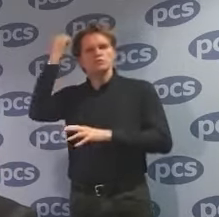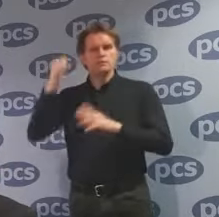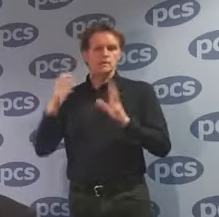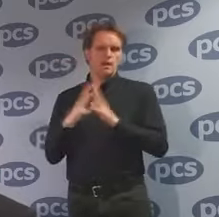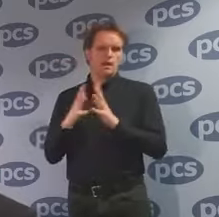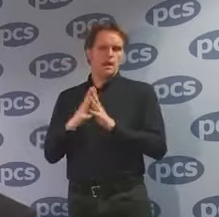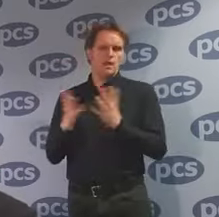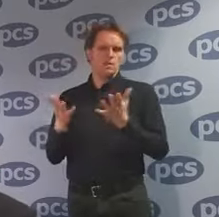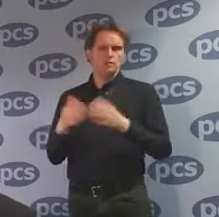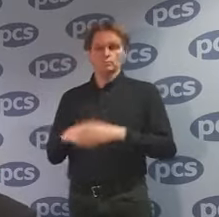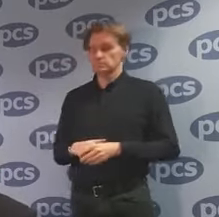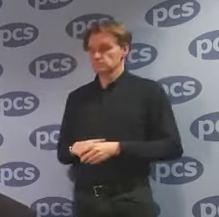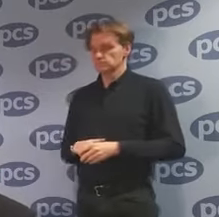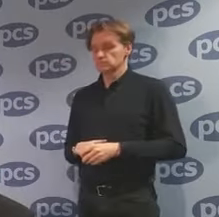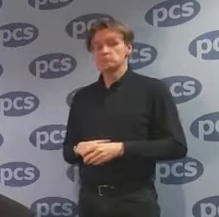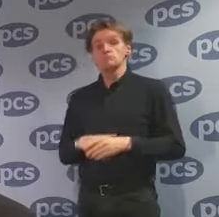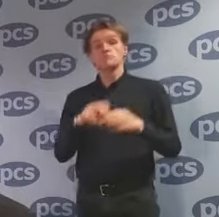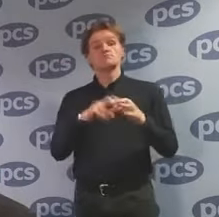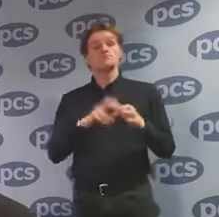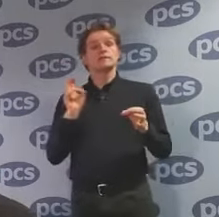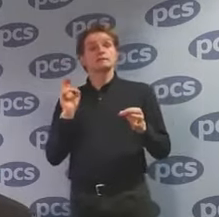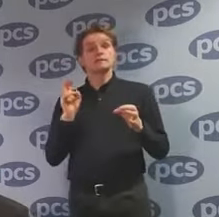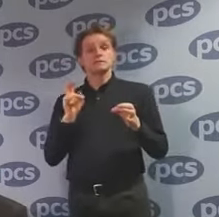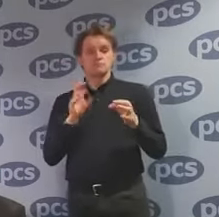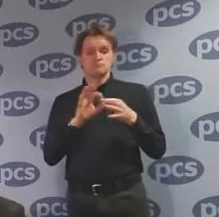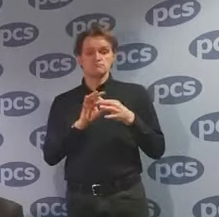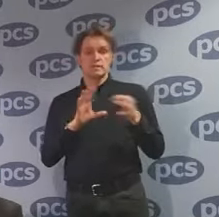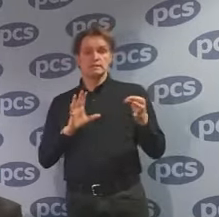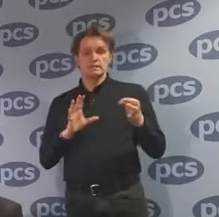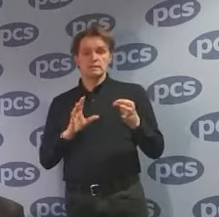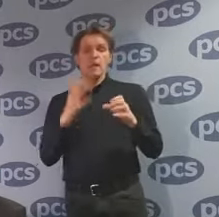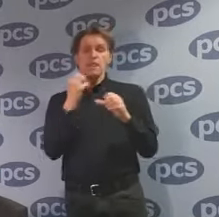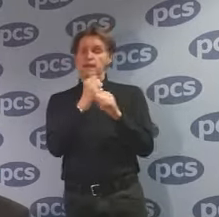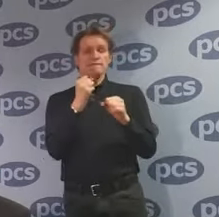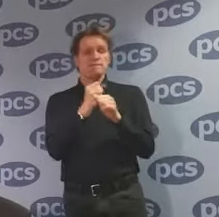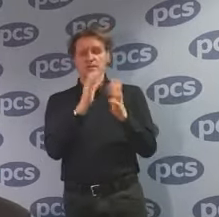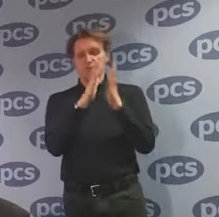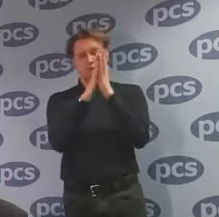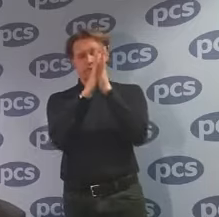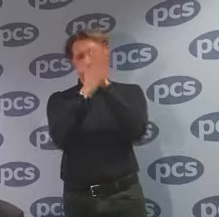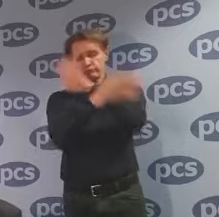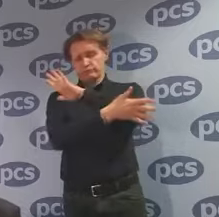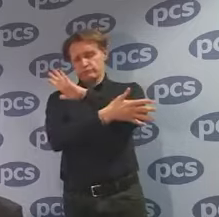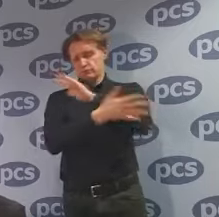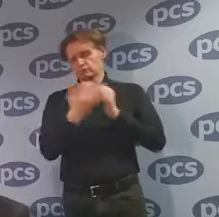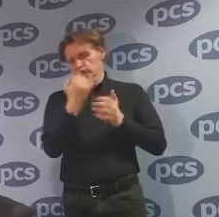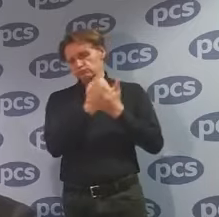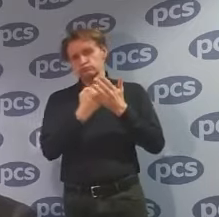on Brexit let's be clear the government's a shambles arguably it is so